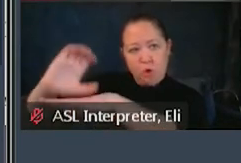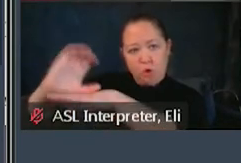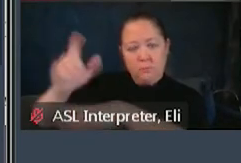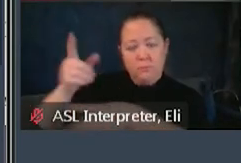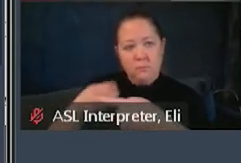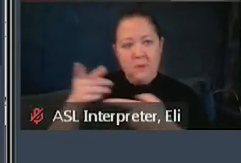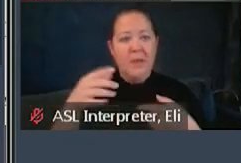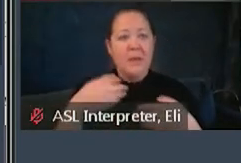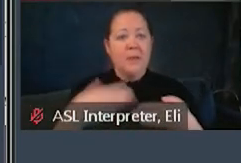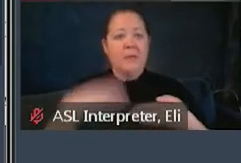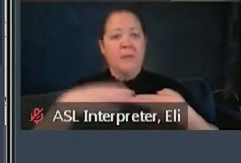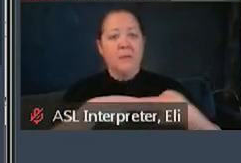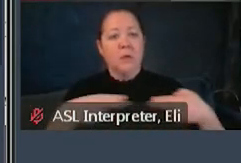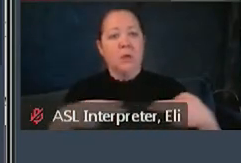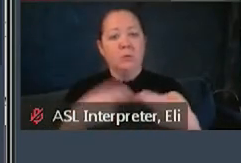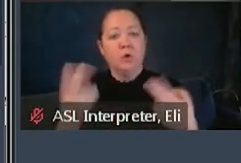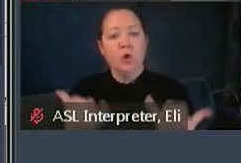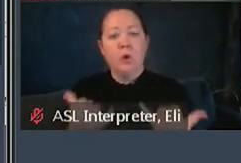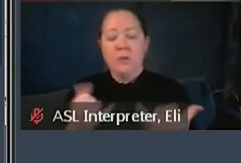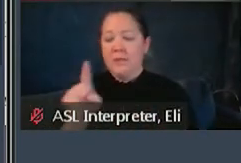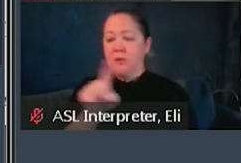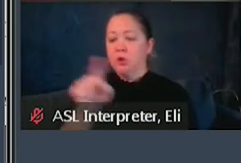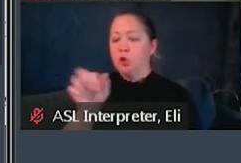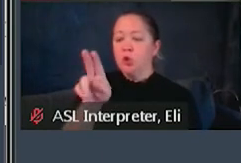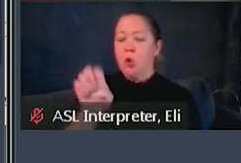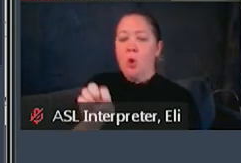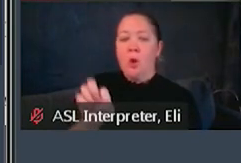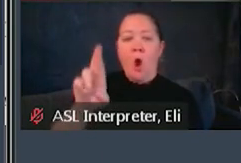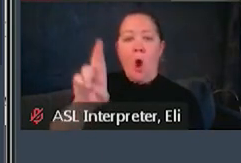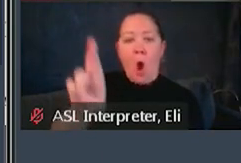The property is currently zoned R 55. Next slide.